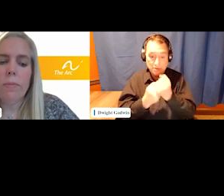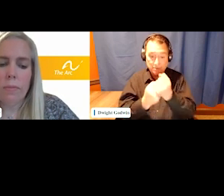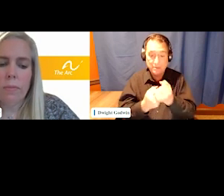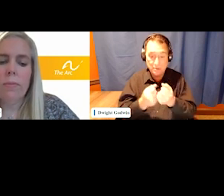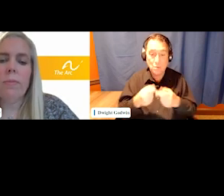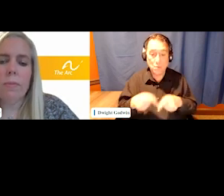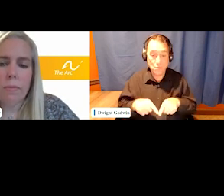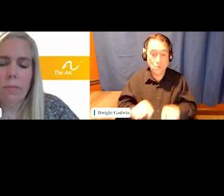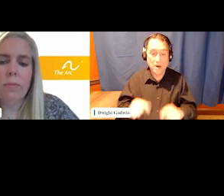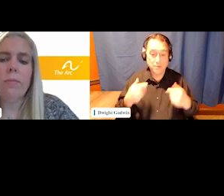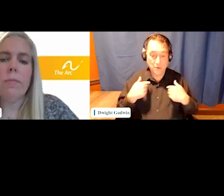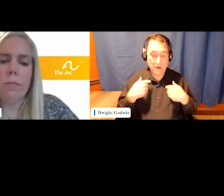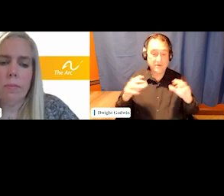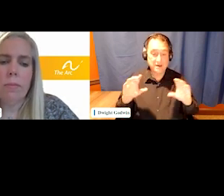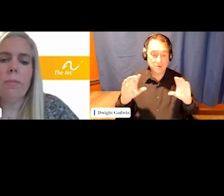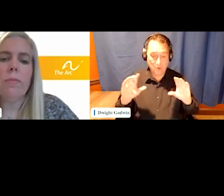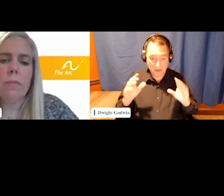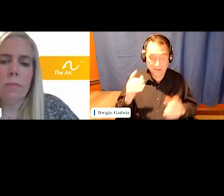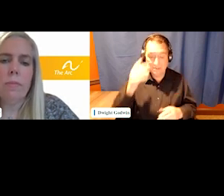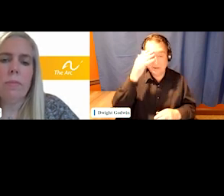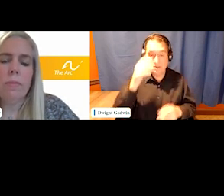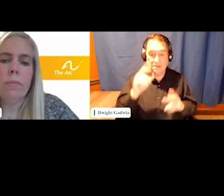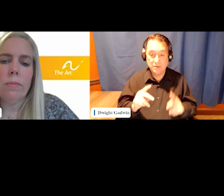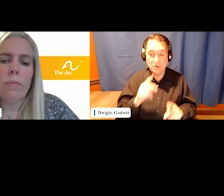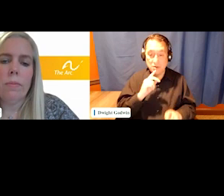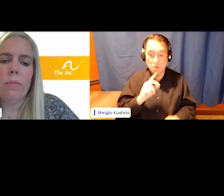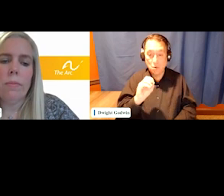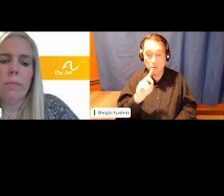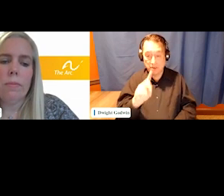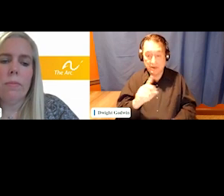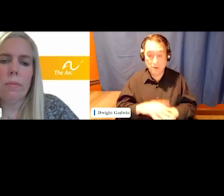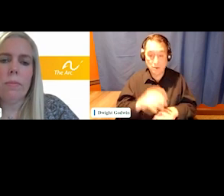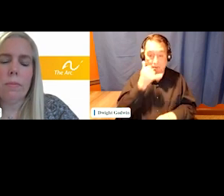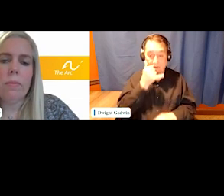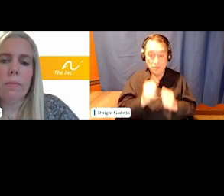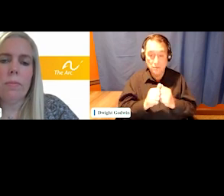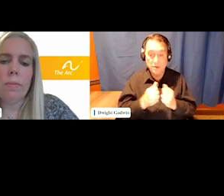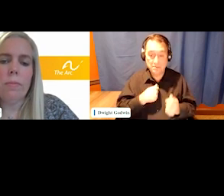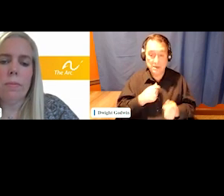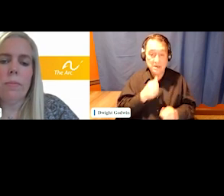because the peer that overdosed over the phone with me didn't want me as their peer specialist